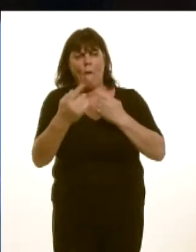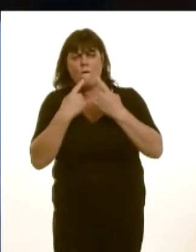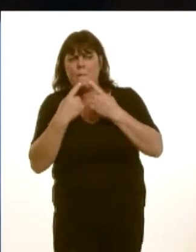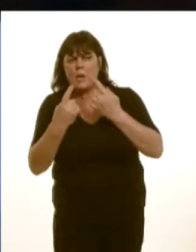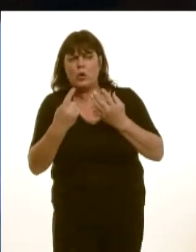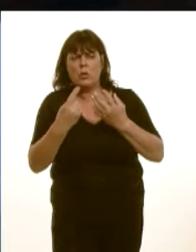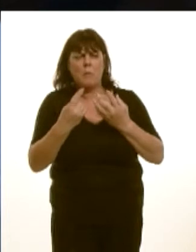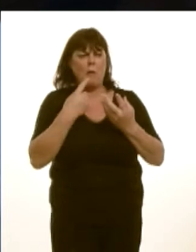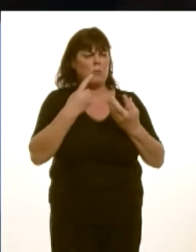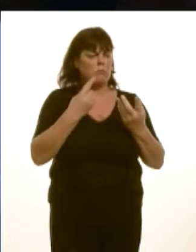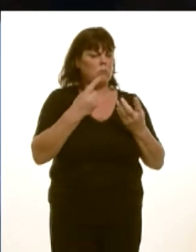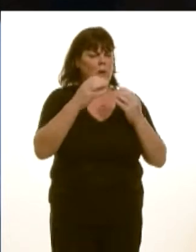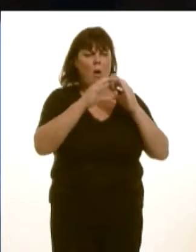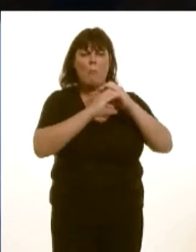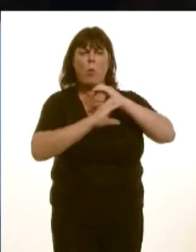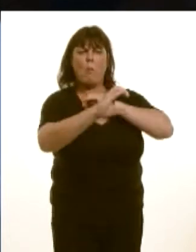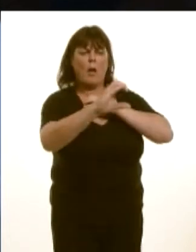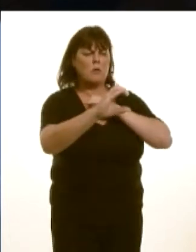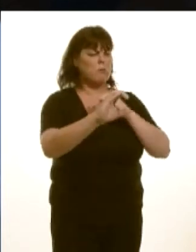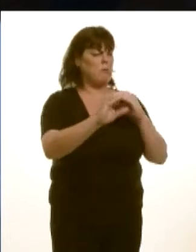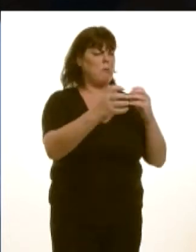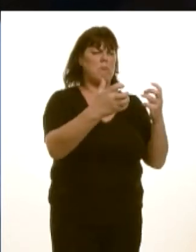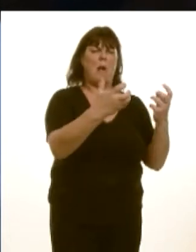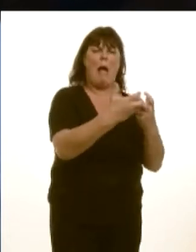and when they will be able to receive the service.